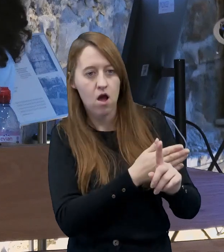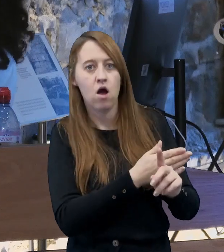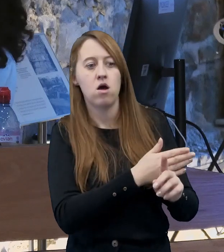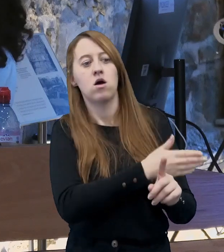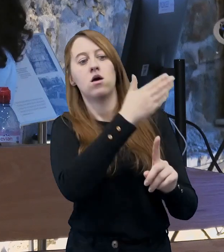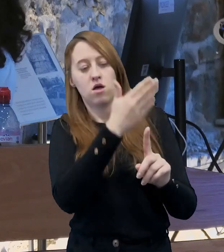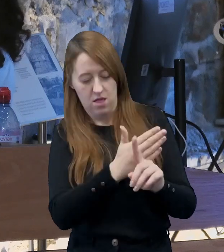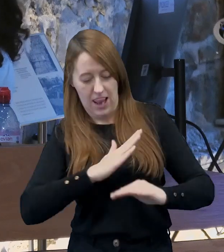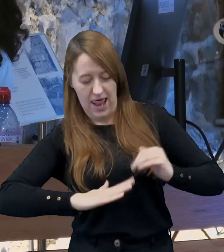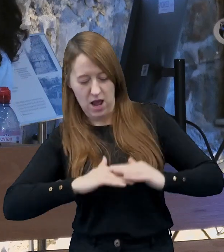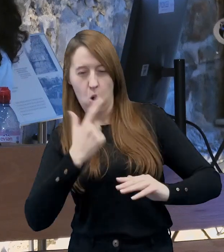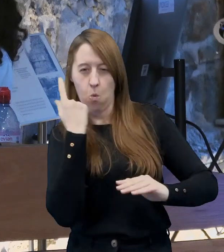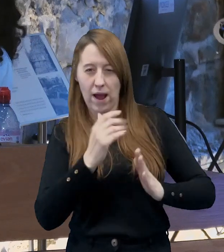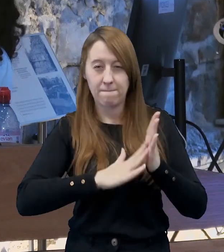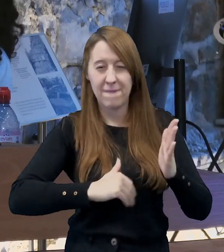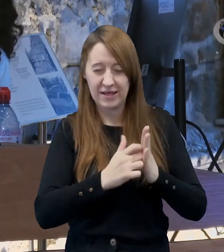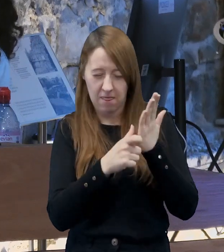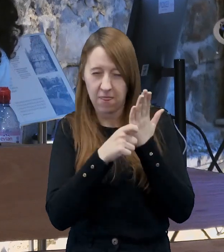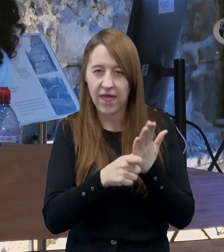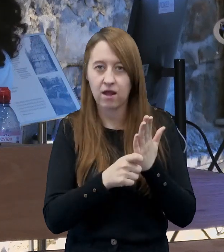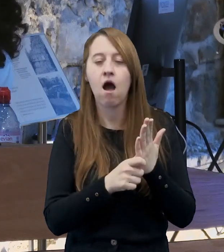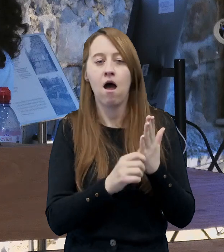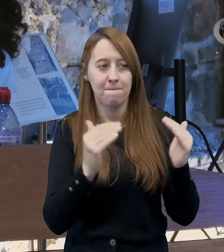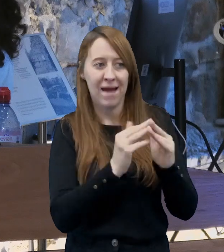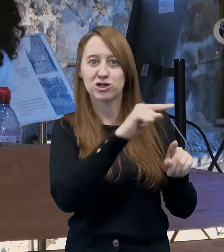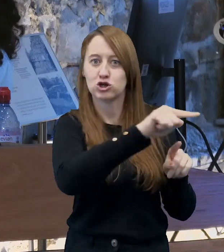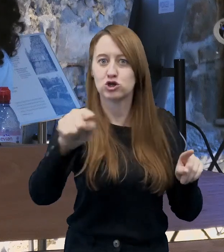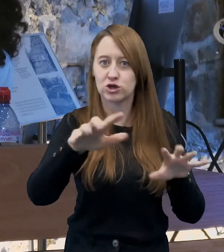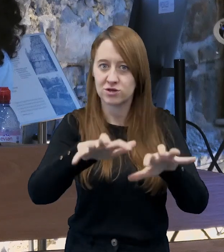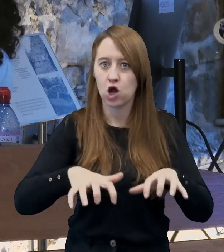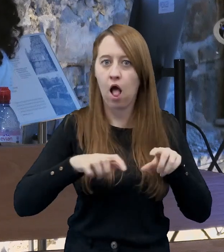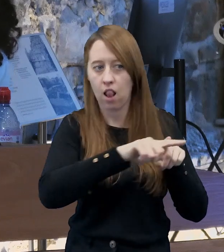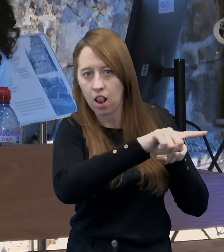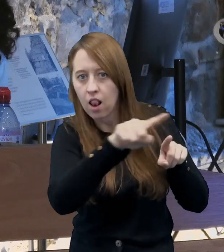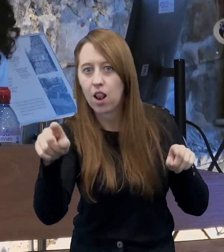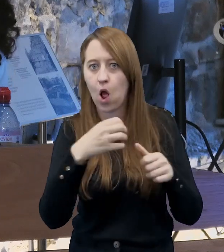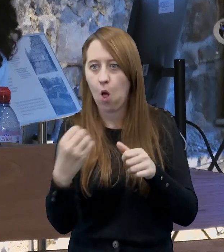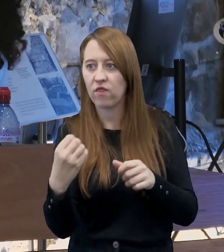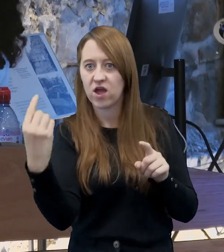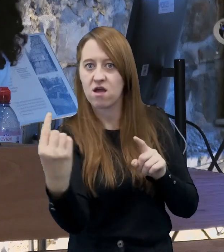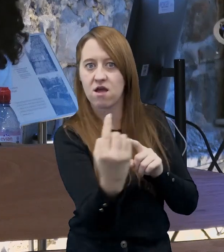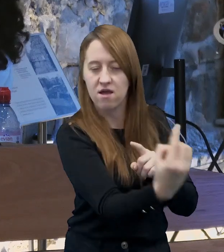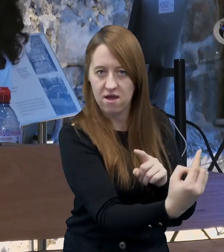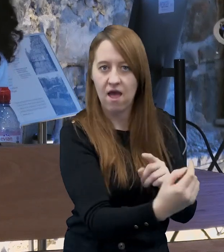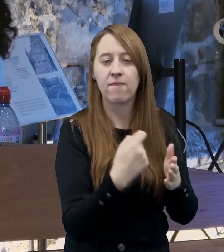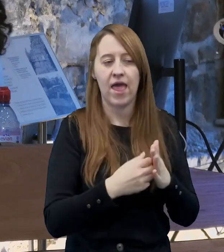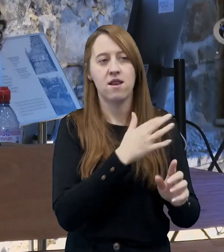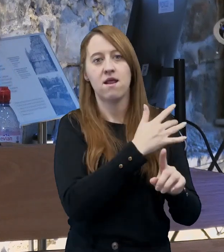the rest of these casts. And then this bronze paint applied when it ends up in 1974